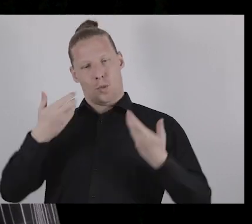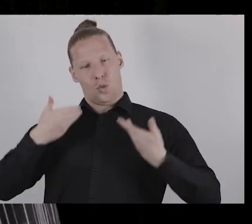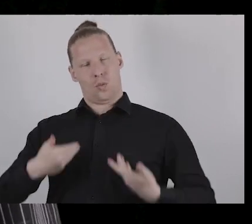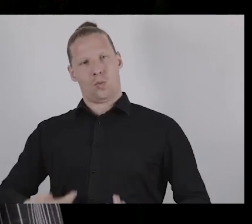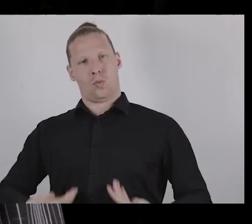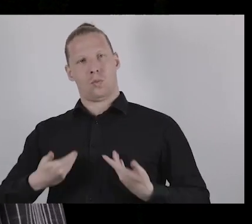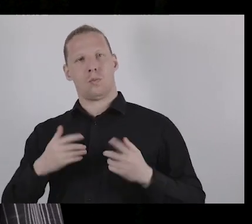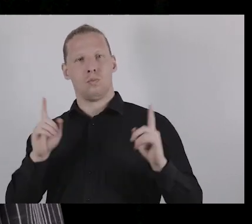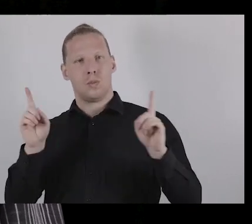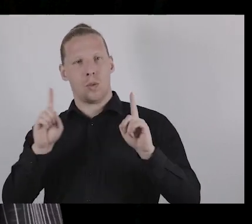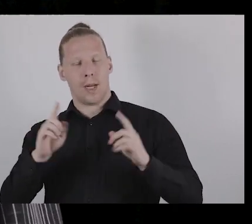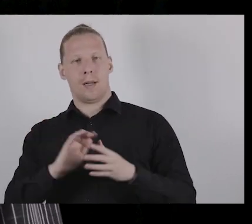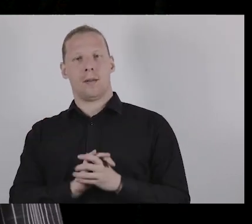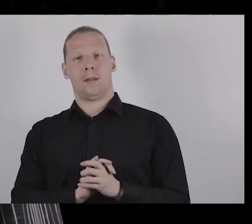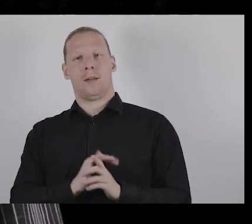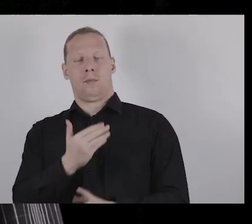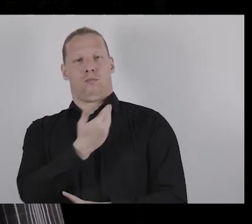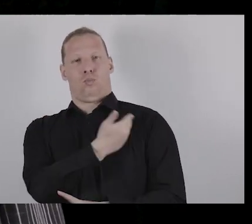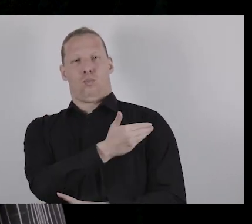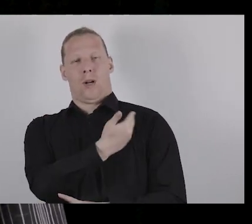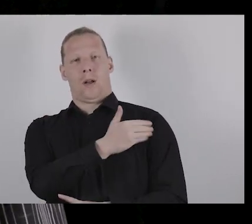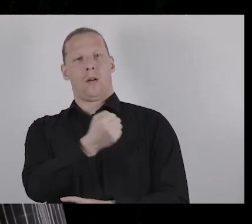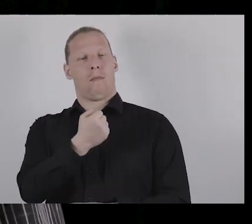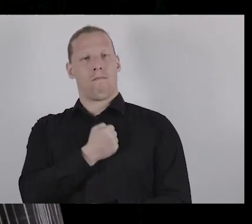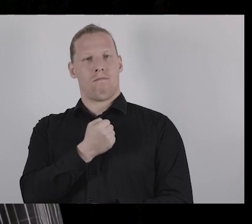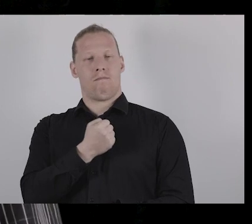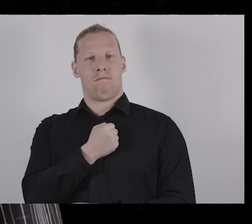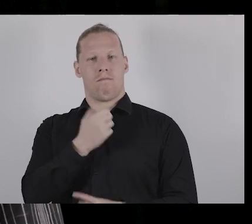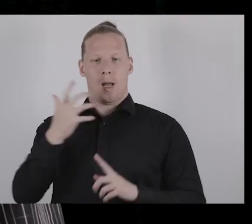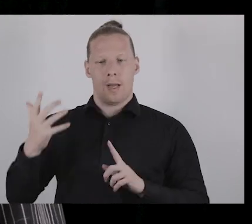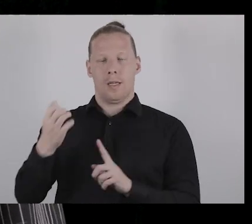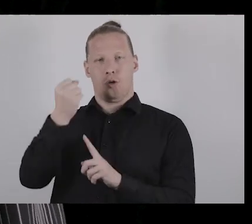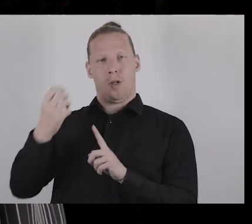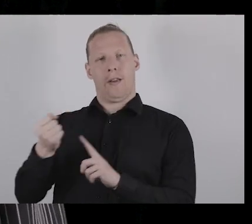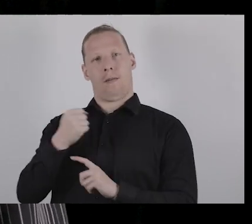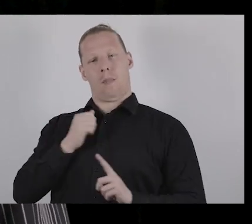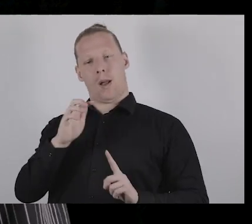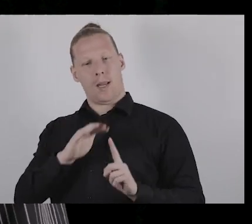proud of my achievements and of my iwi affiliations.